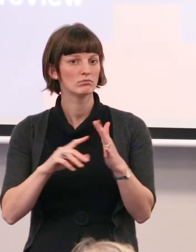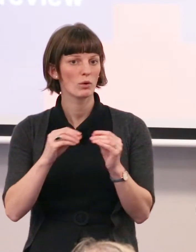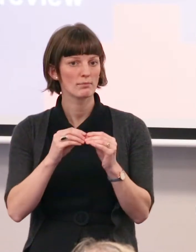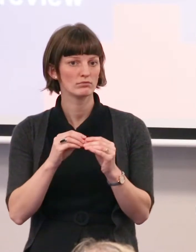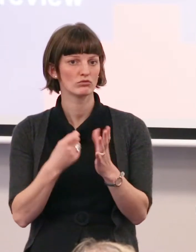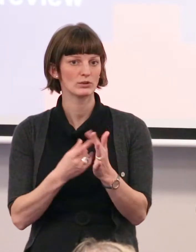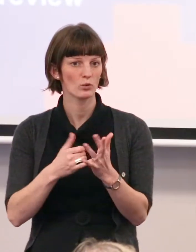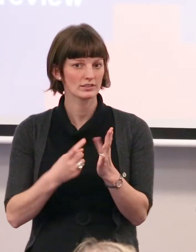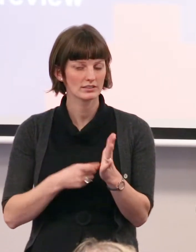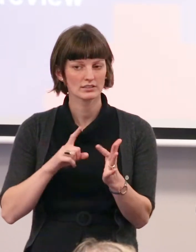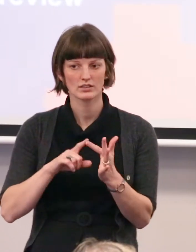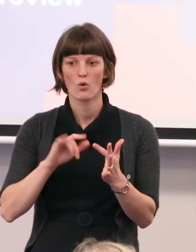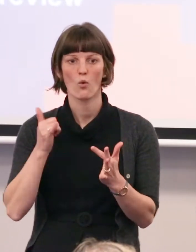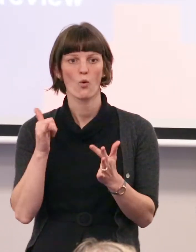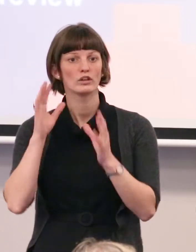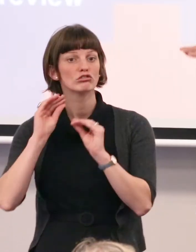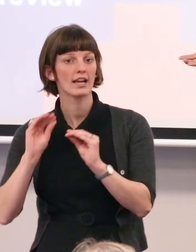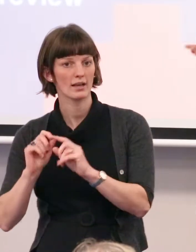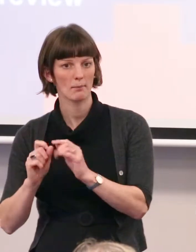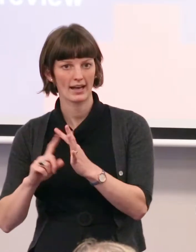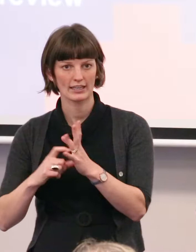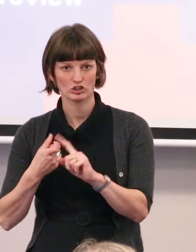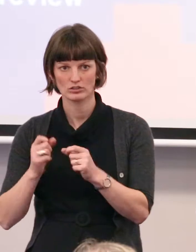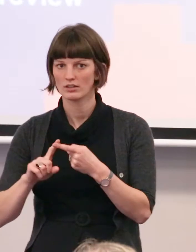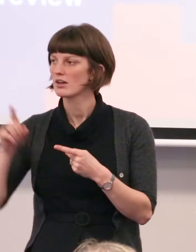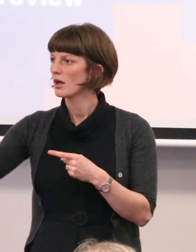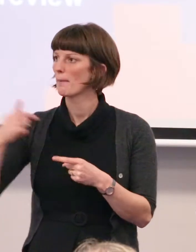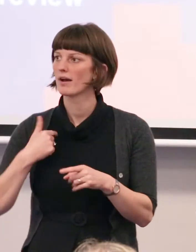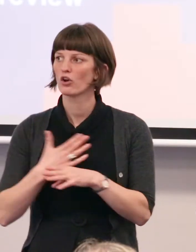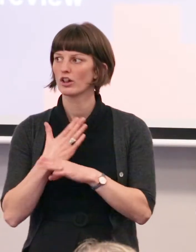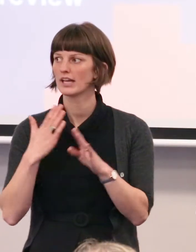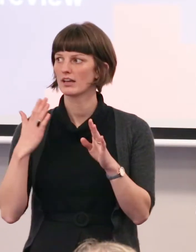RMIT is currently engaged -- my colleague Paul is currently engaged in developing